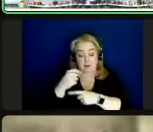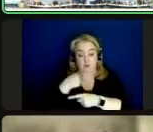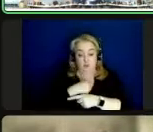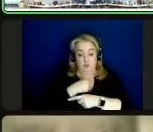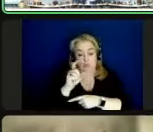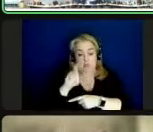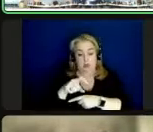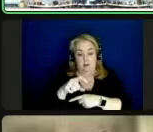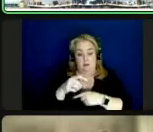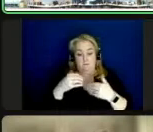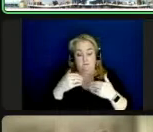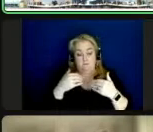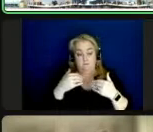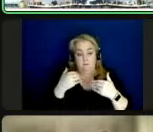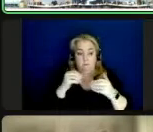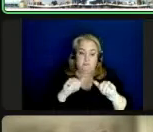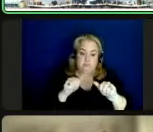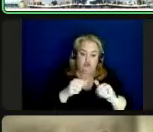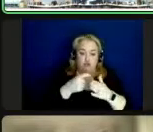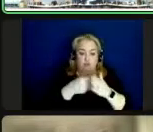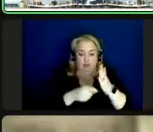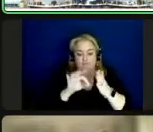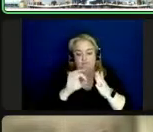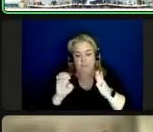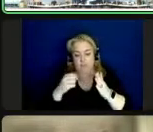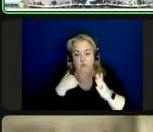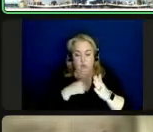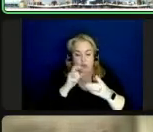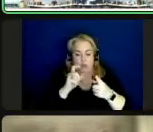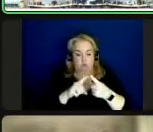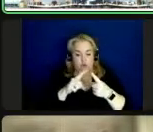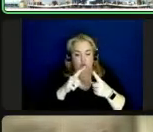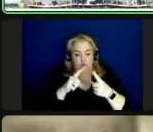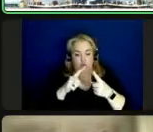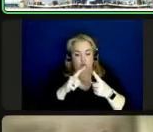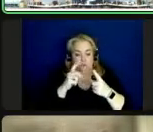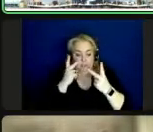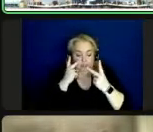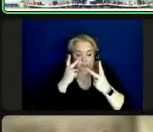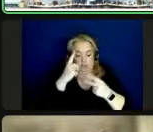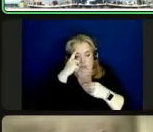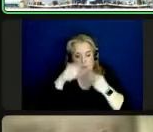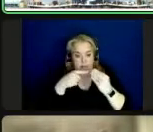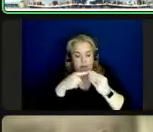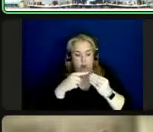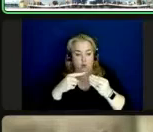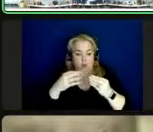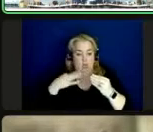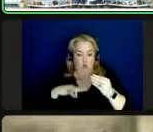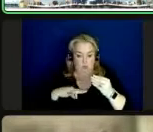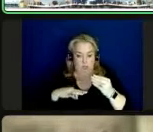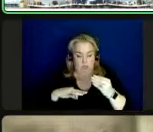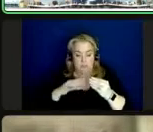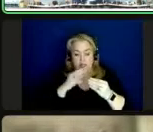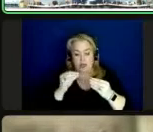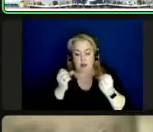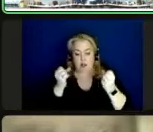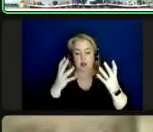GONZALEZ BROUGHT THAT UP ABOUT A SEVERAL OF THESE IS THAT